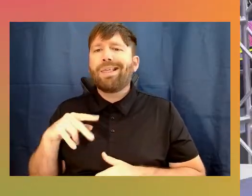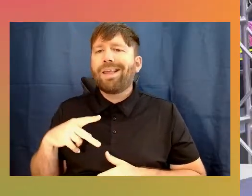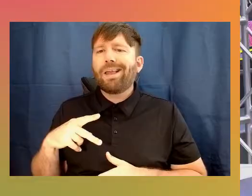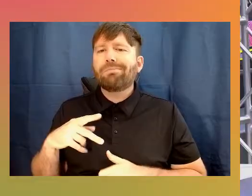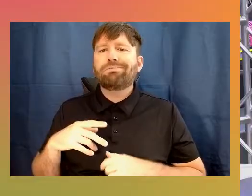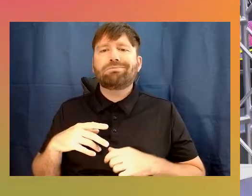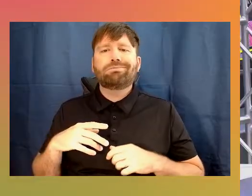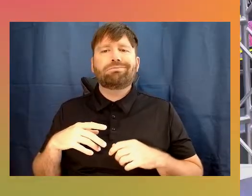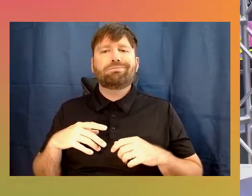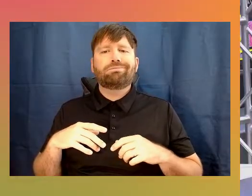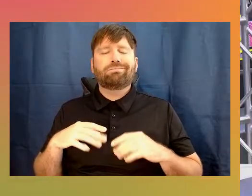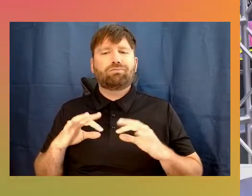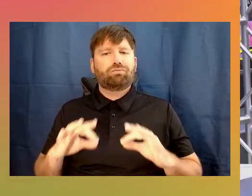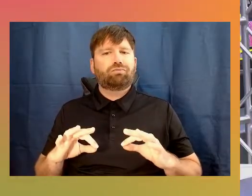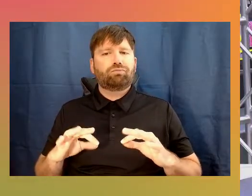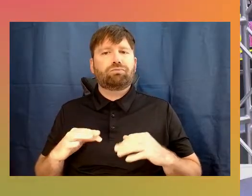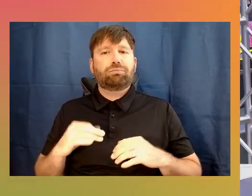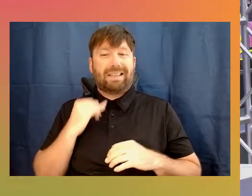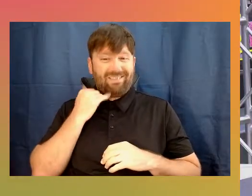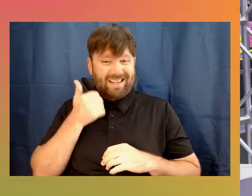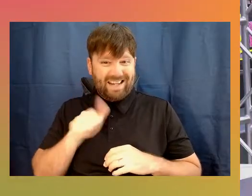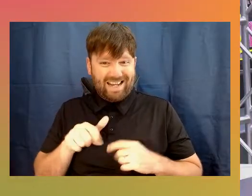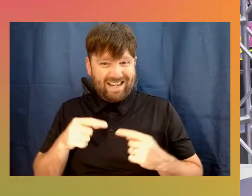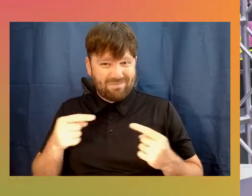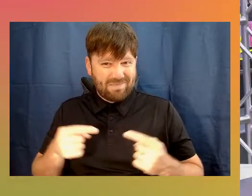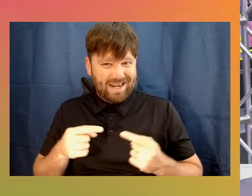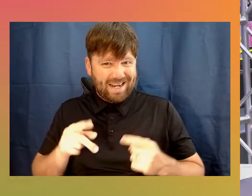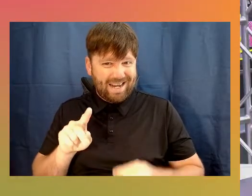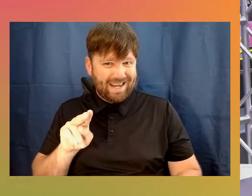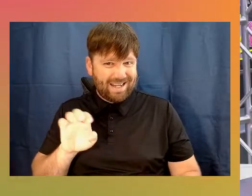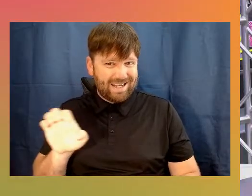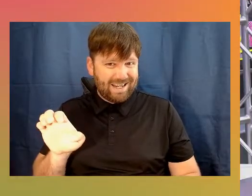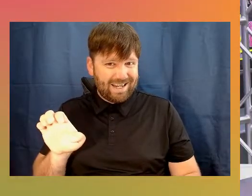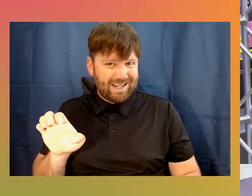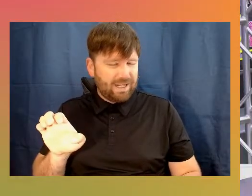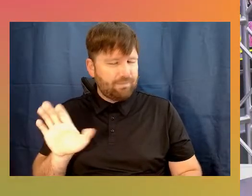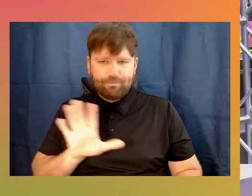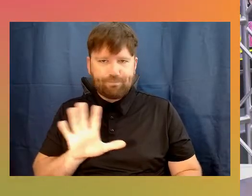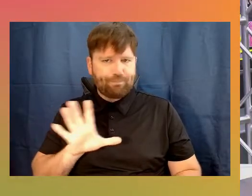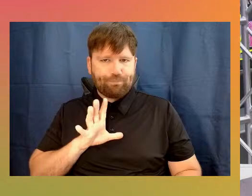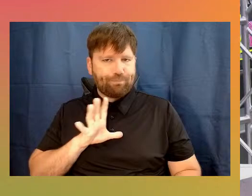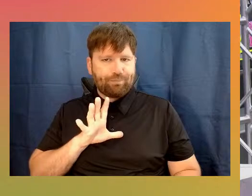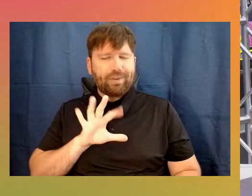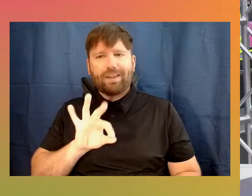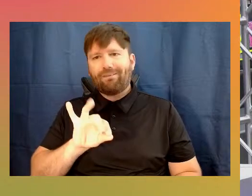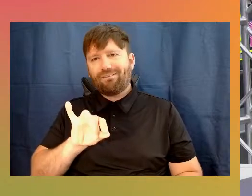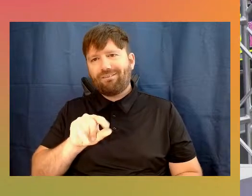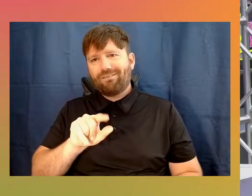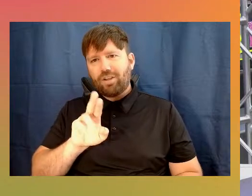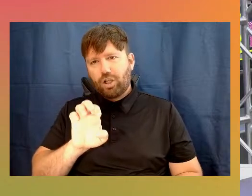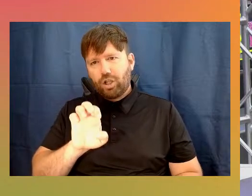SO WHATEVER KNEE'S VENT, KIND